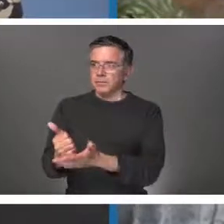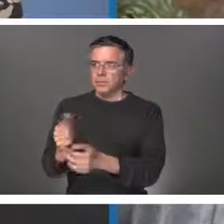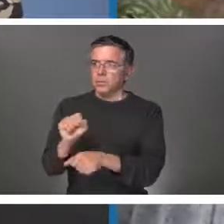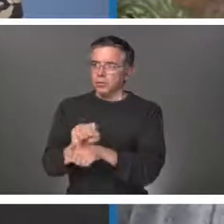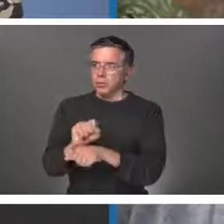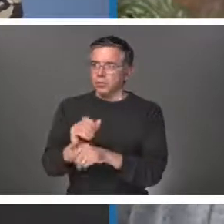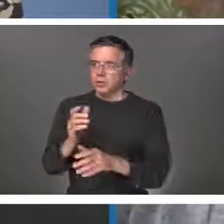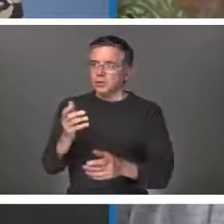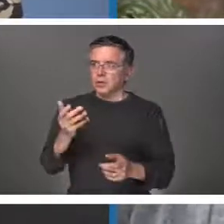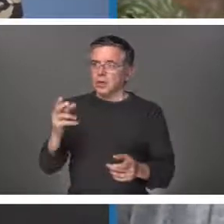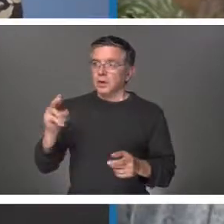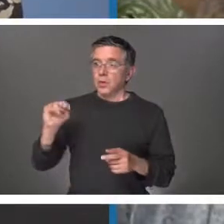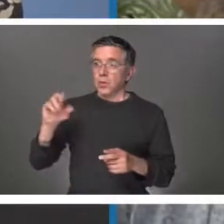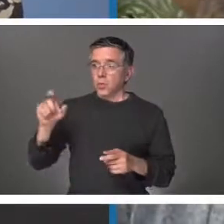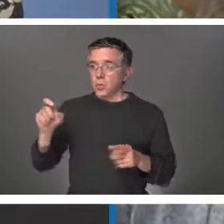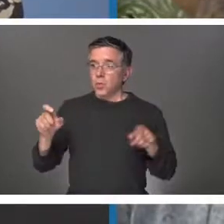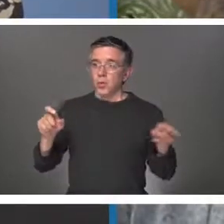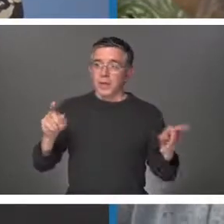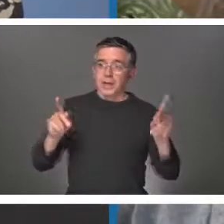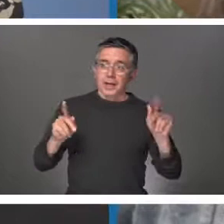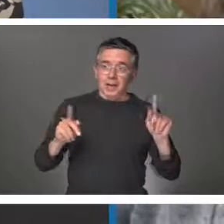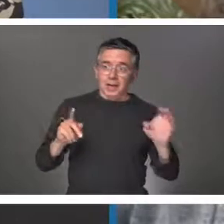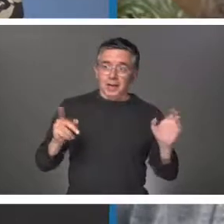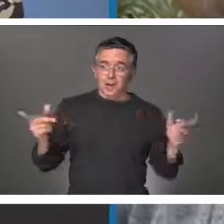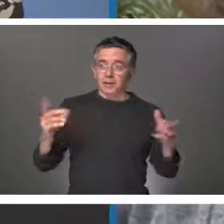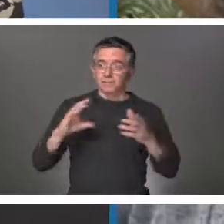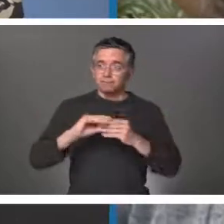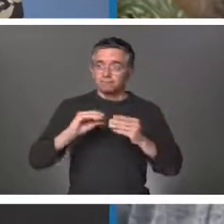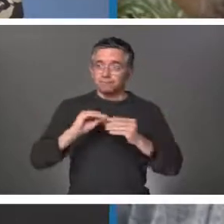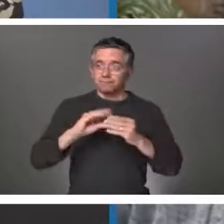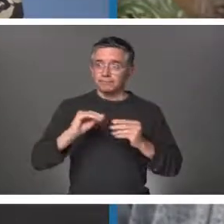talked about like the folks who've shown up so far,